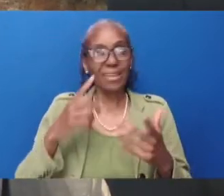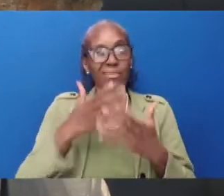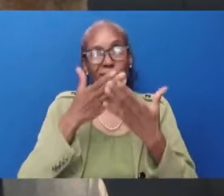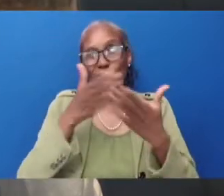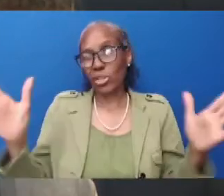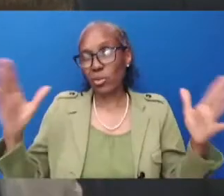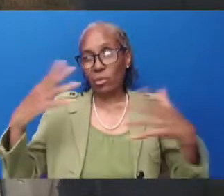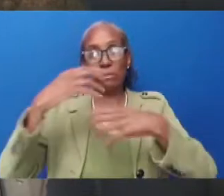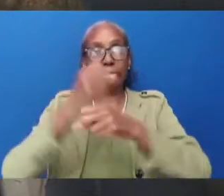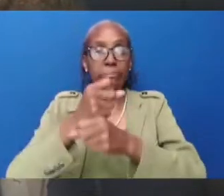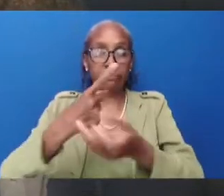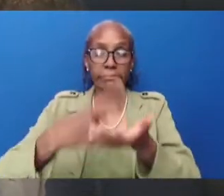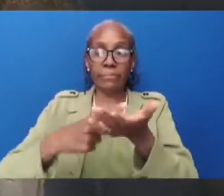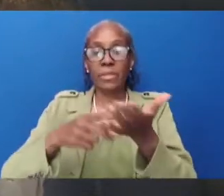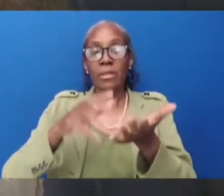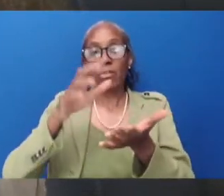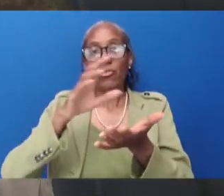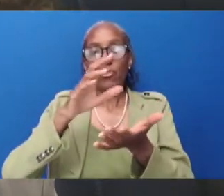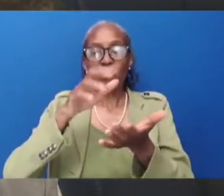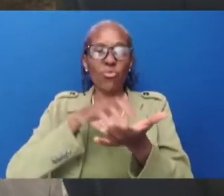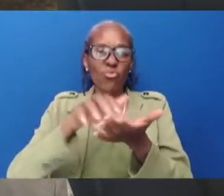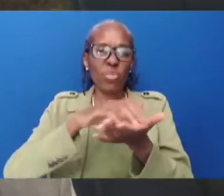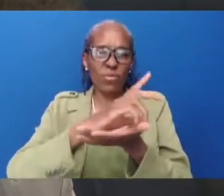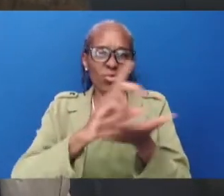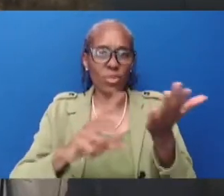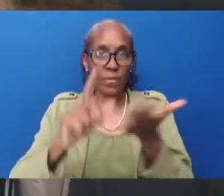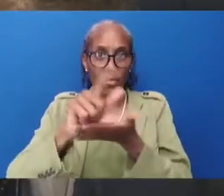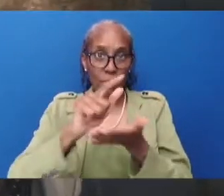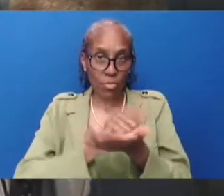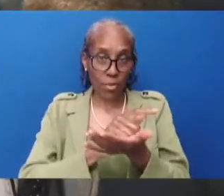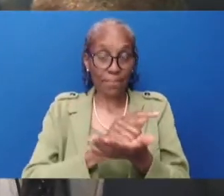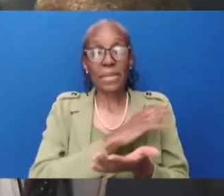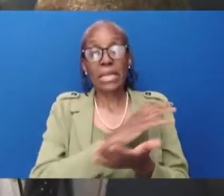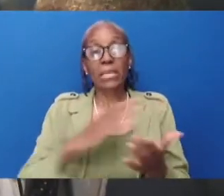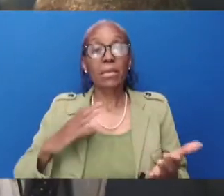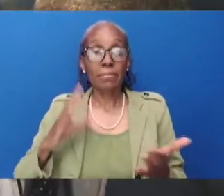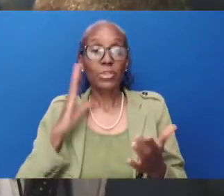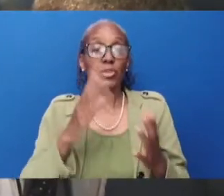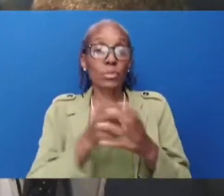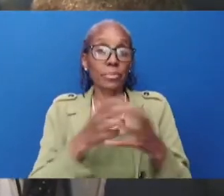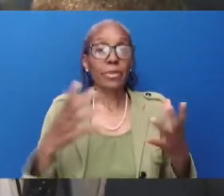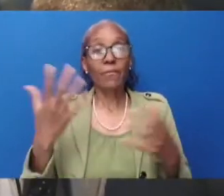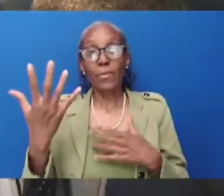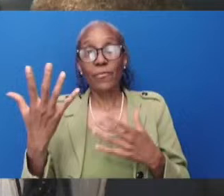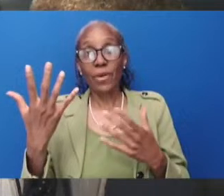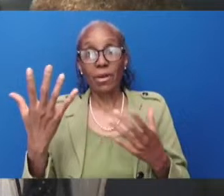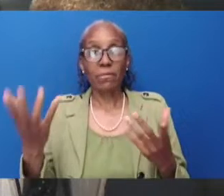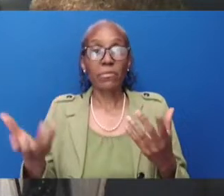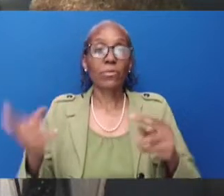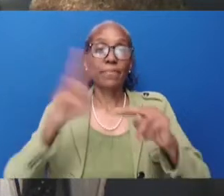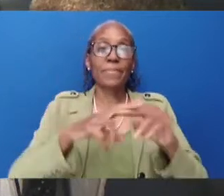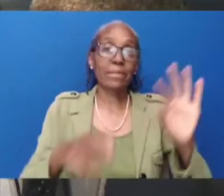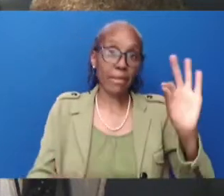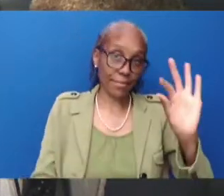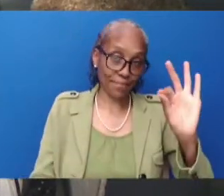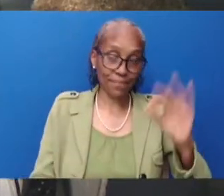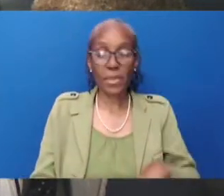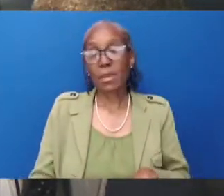COMMITTEE TODAY. I CAN GIVE YOU JUST A VERY HIGH LEVEL OVERVIEW OF WHAT IS IN THE